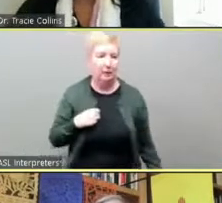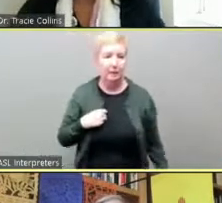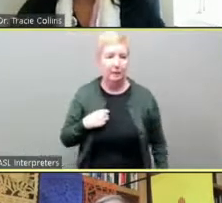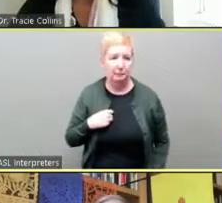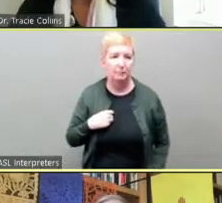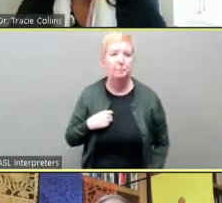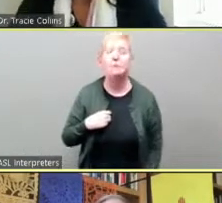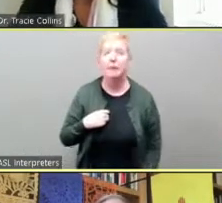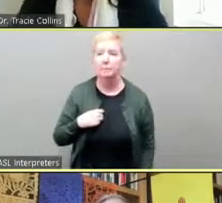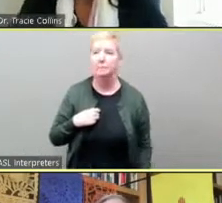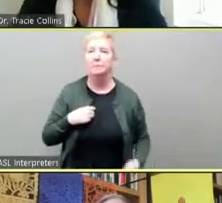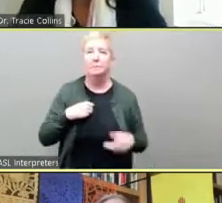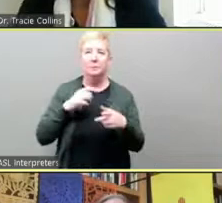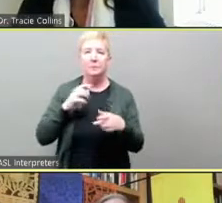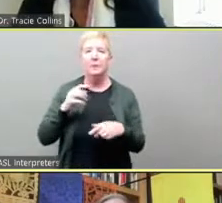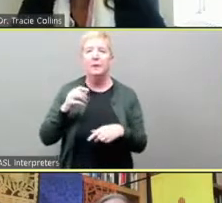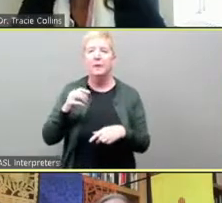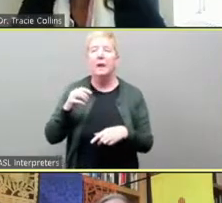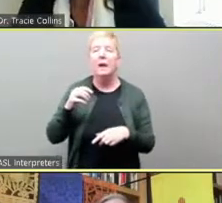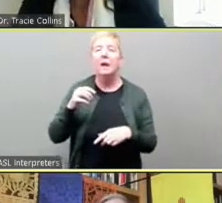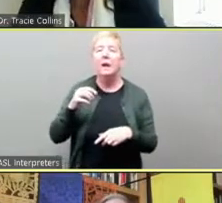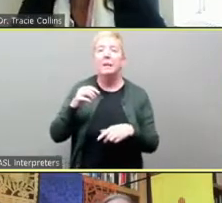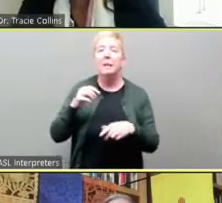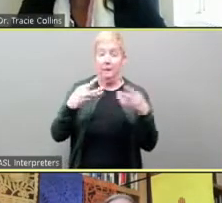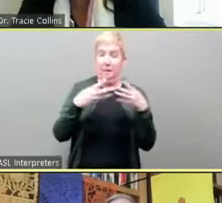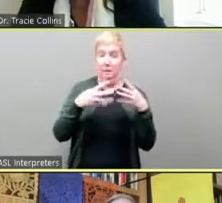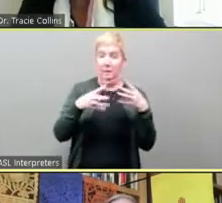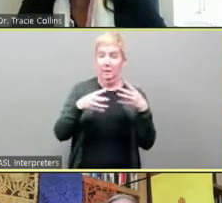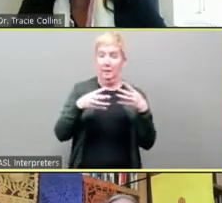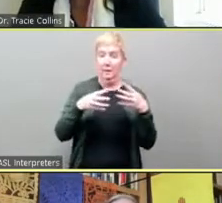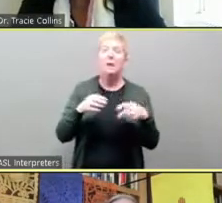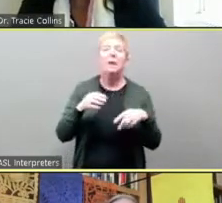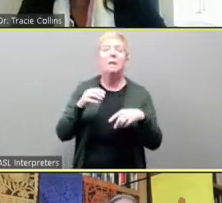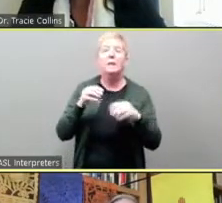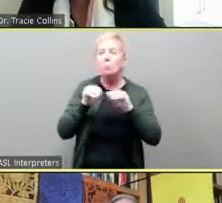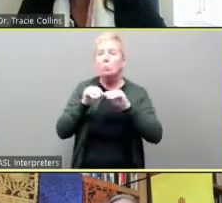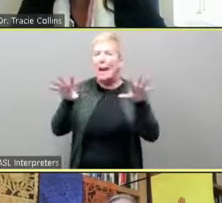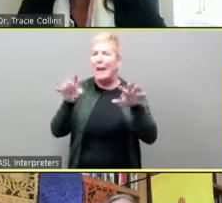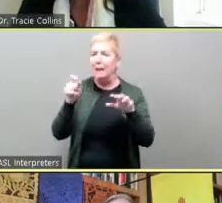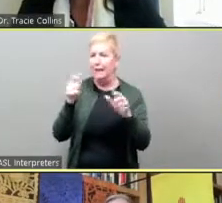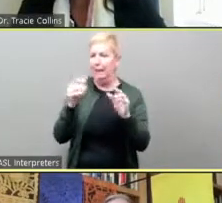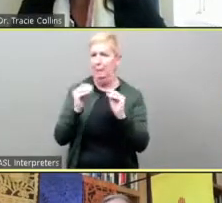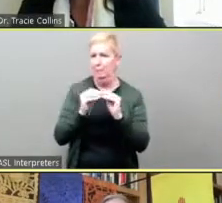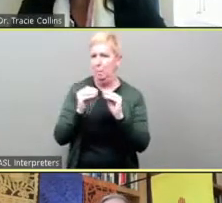gating criteria spread right up a little bit. It's at 105